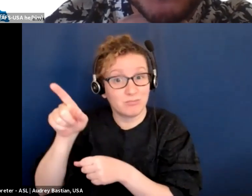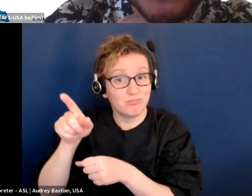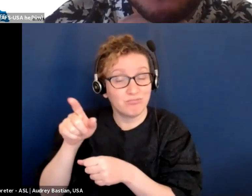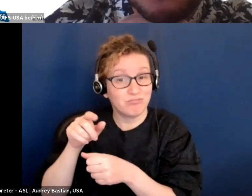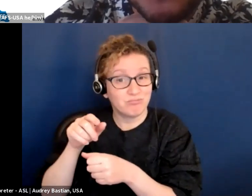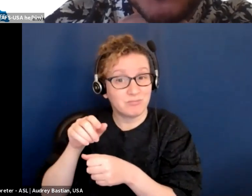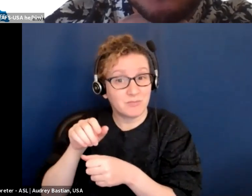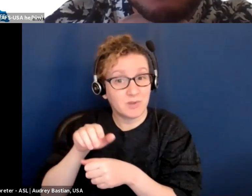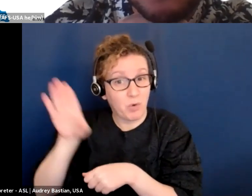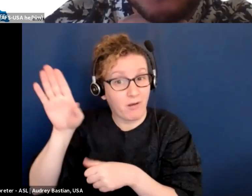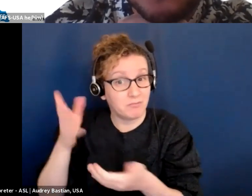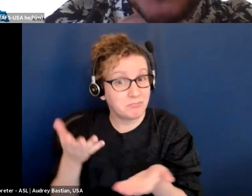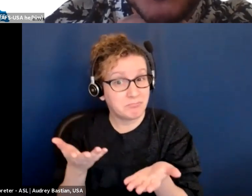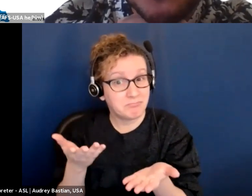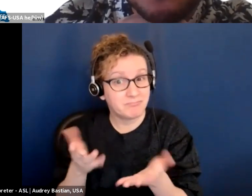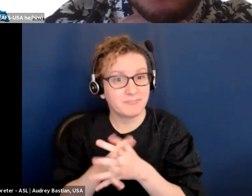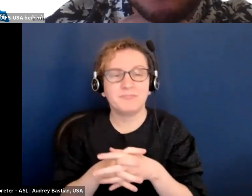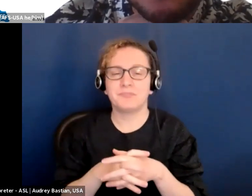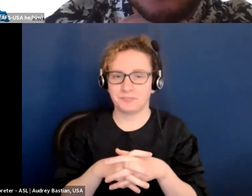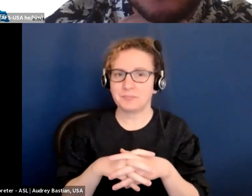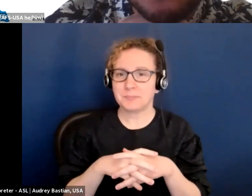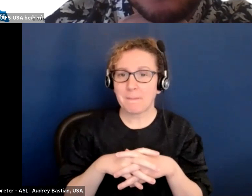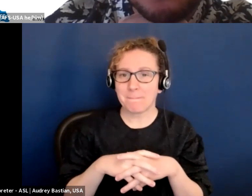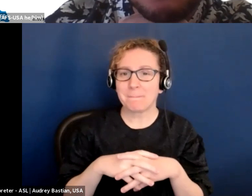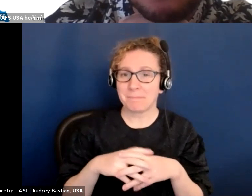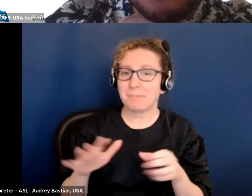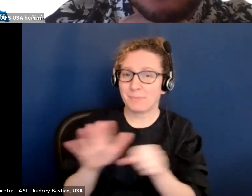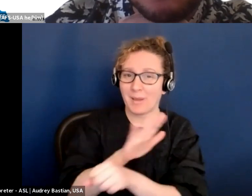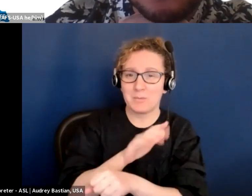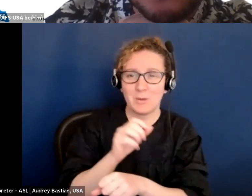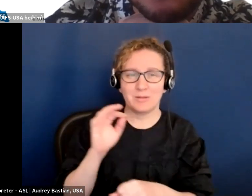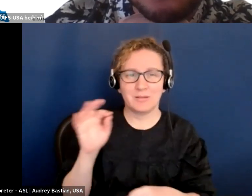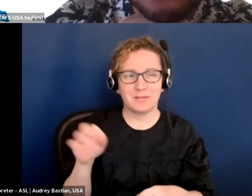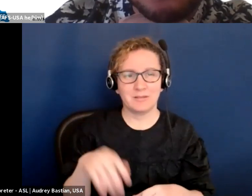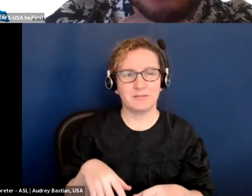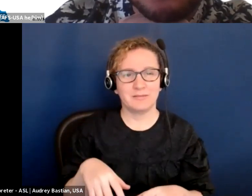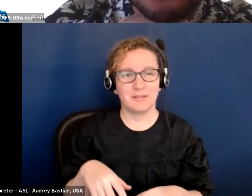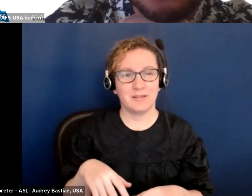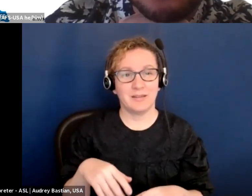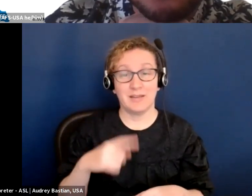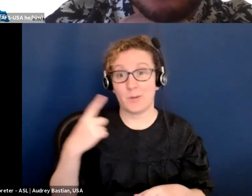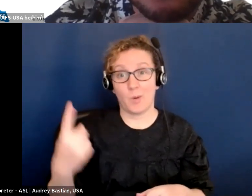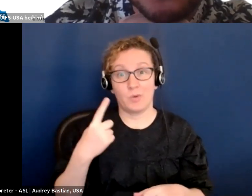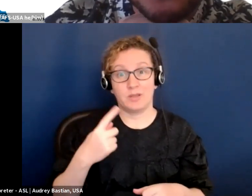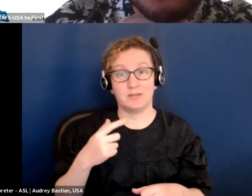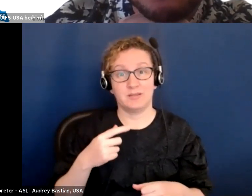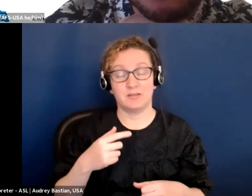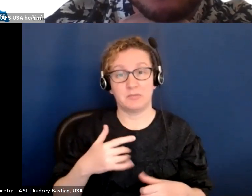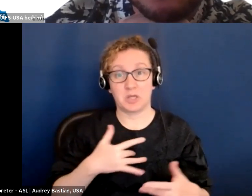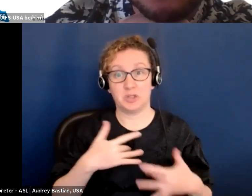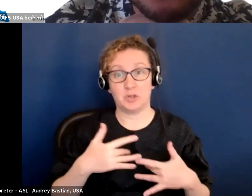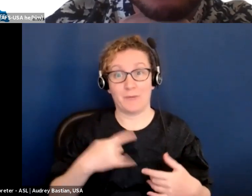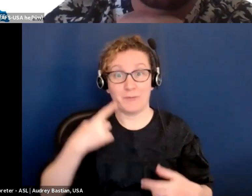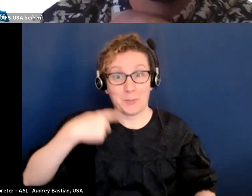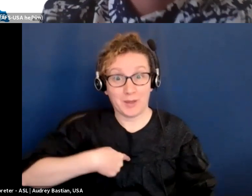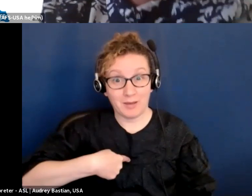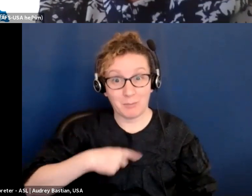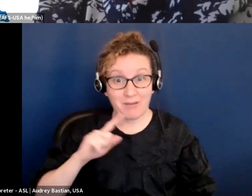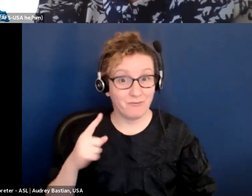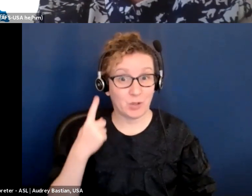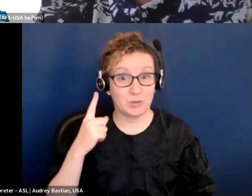Yes, absolutely. This was always an issue for me, my first question.